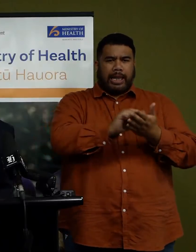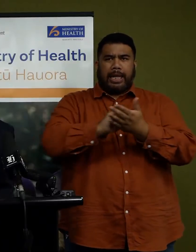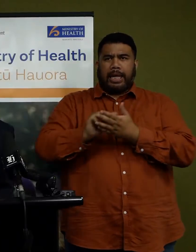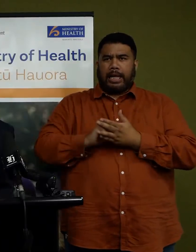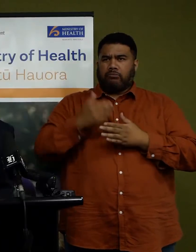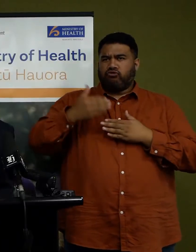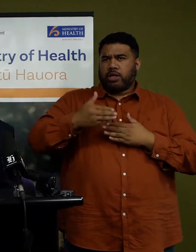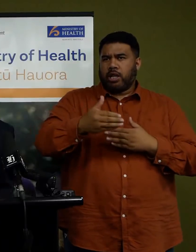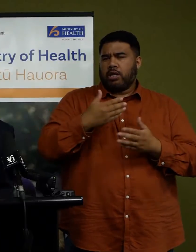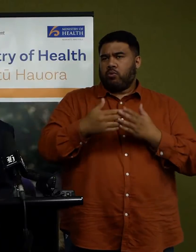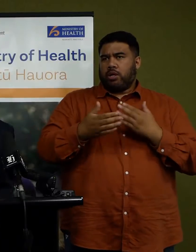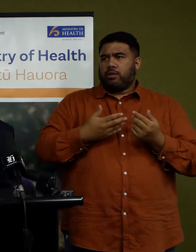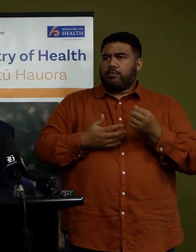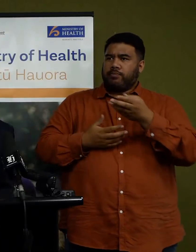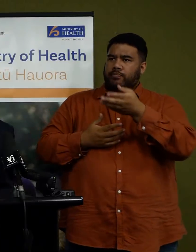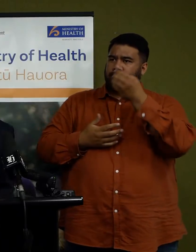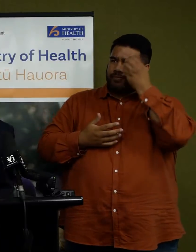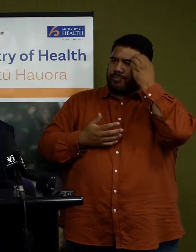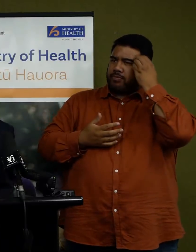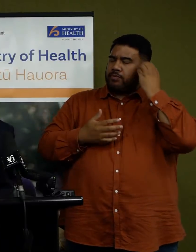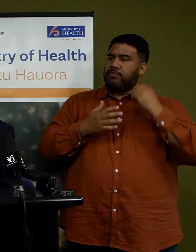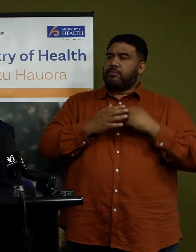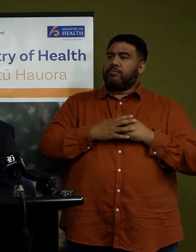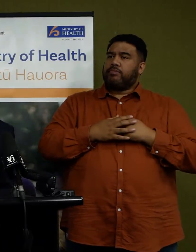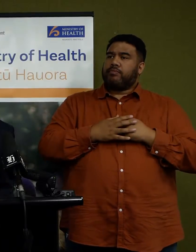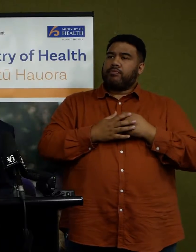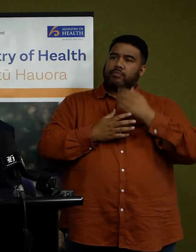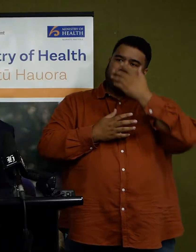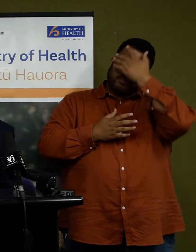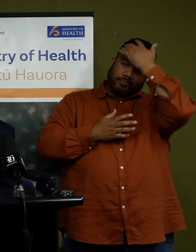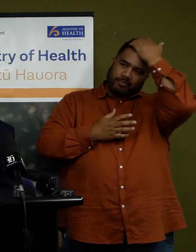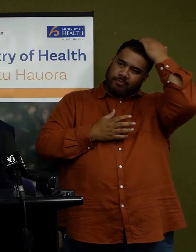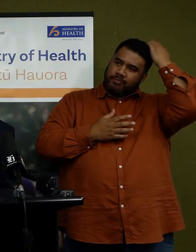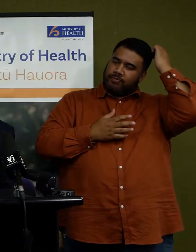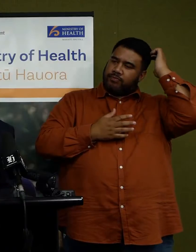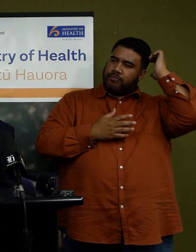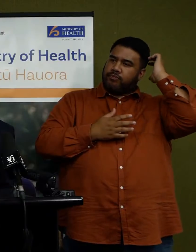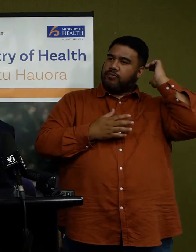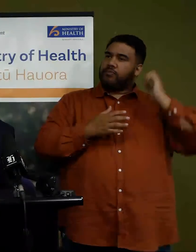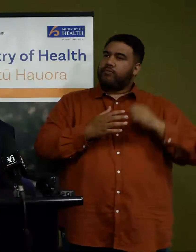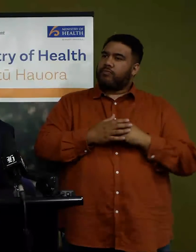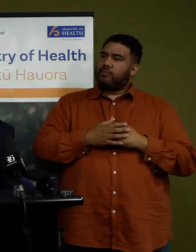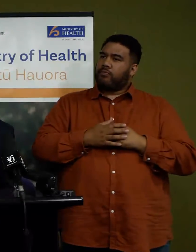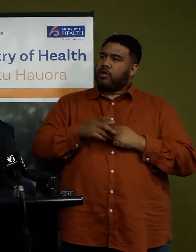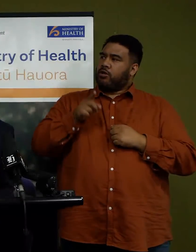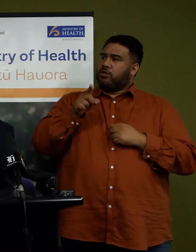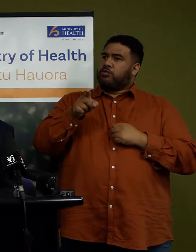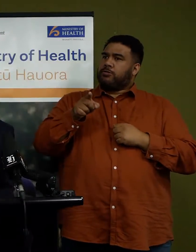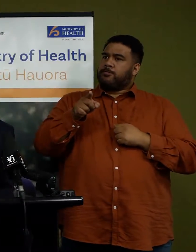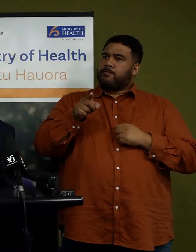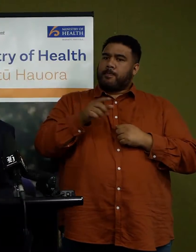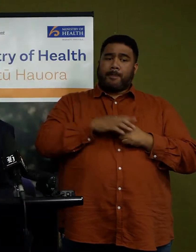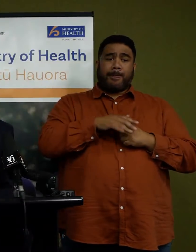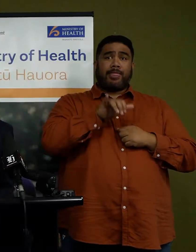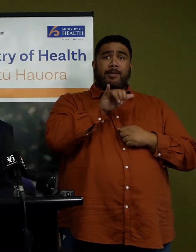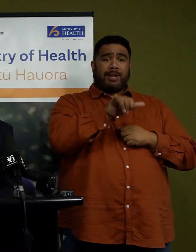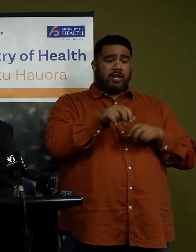you're feeling confident in the people outside of those and her close family and friends